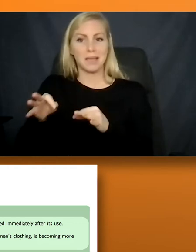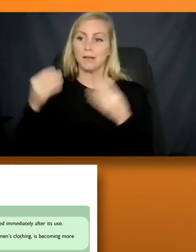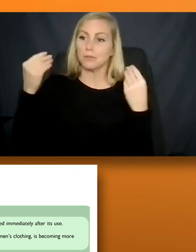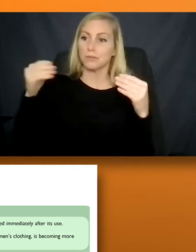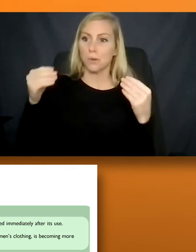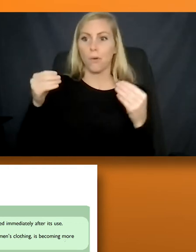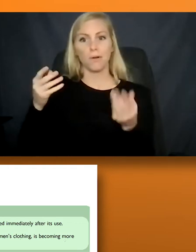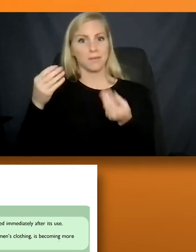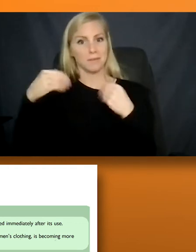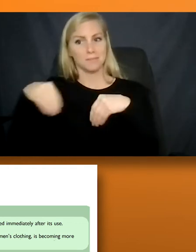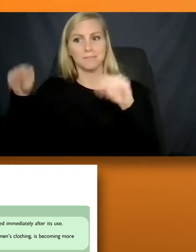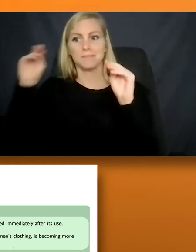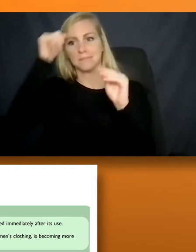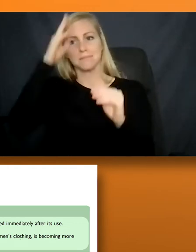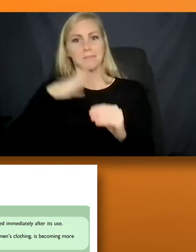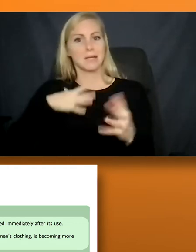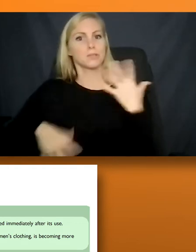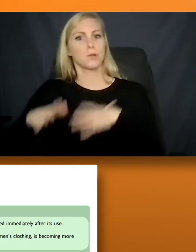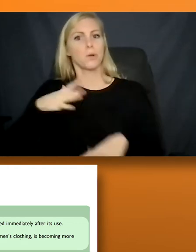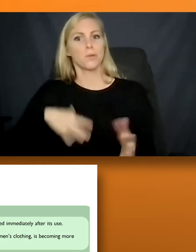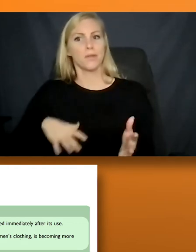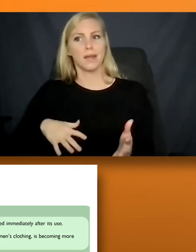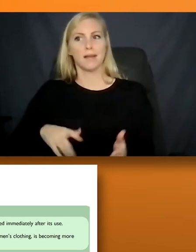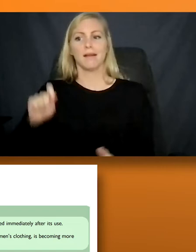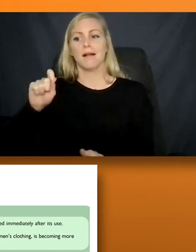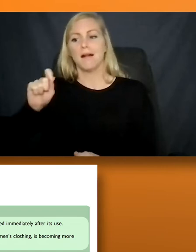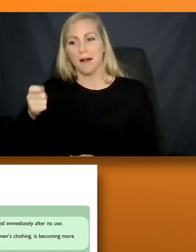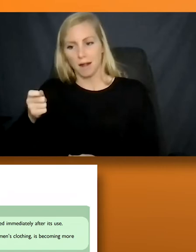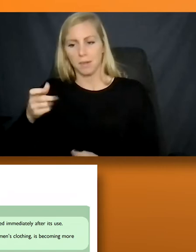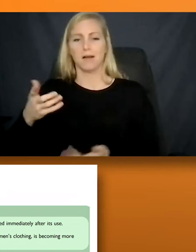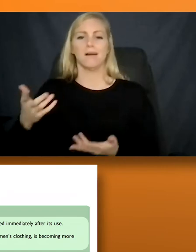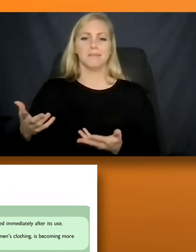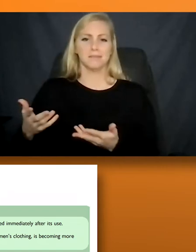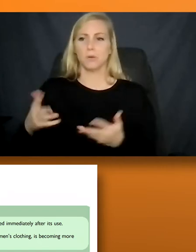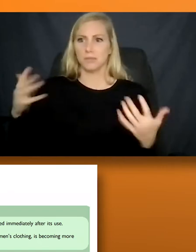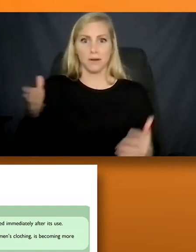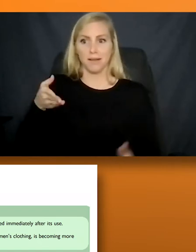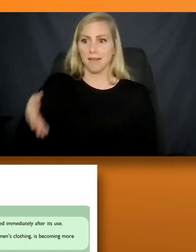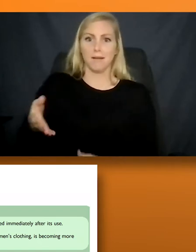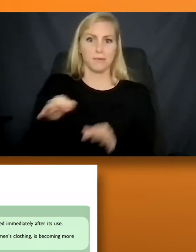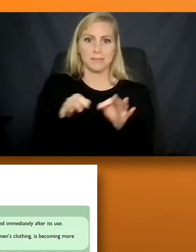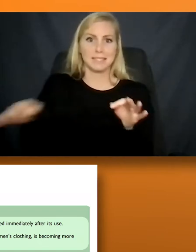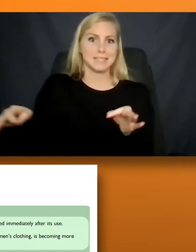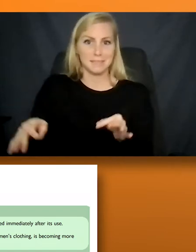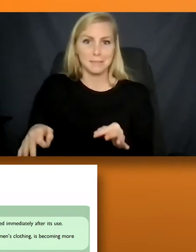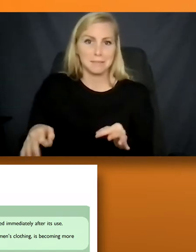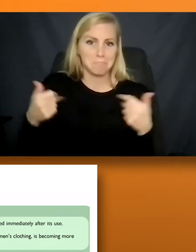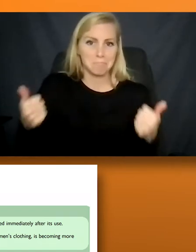"is becoming more common today." So, it's already in the sentence.